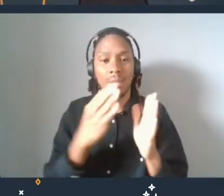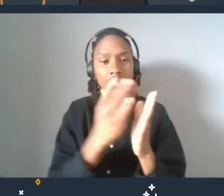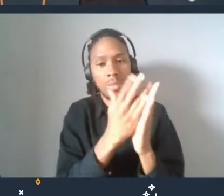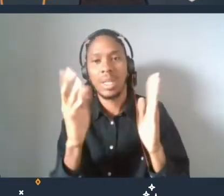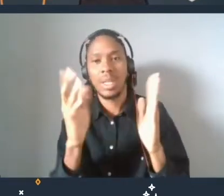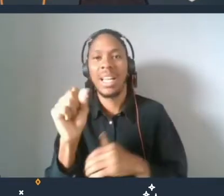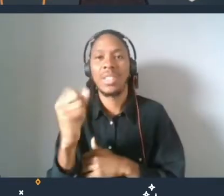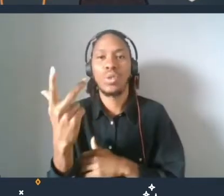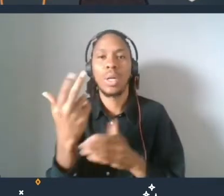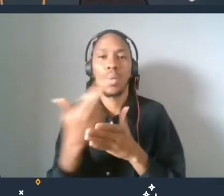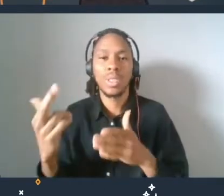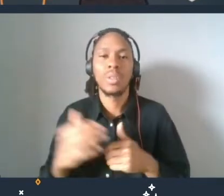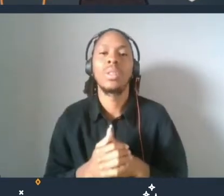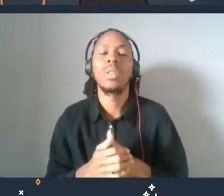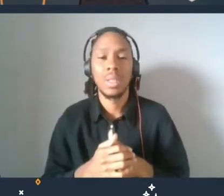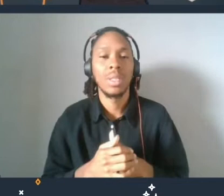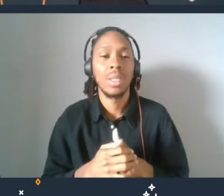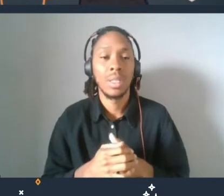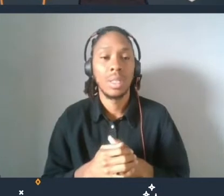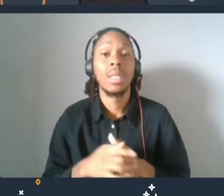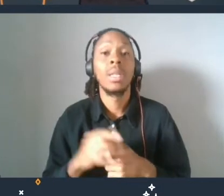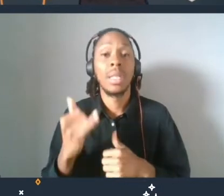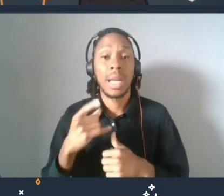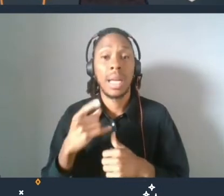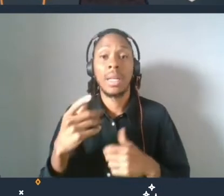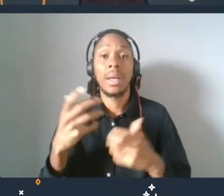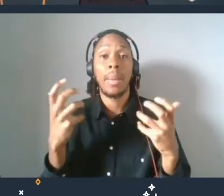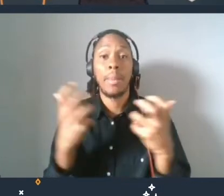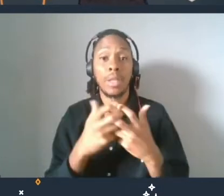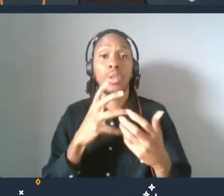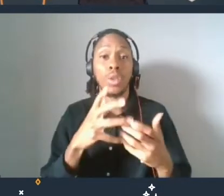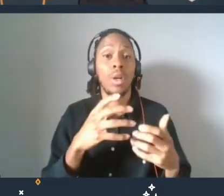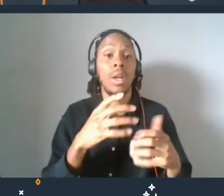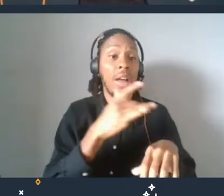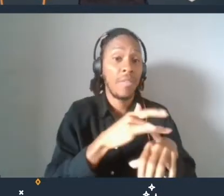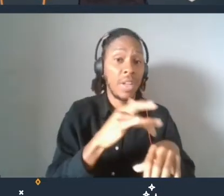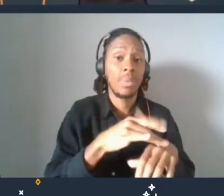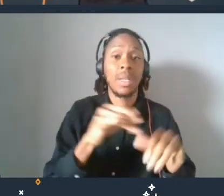S3 has unmatched durability, availability, and scalability. We deliver 11 nines of durability